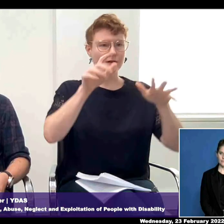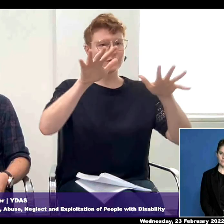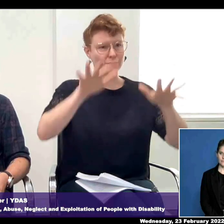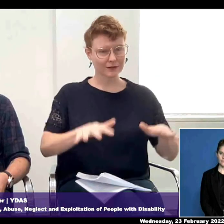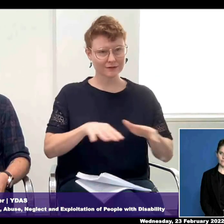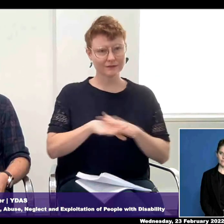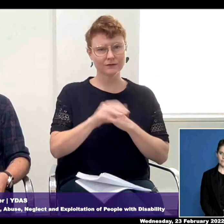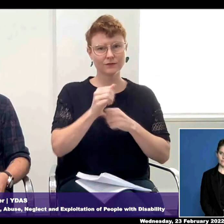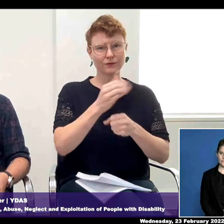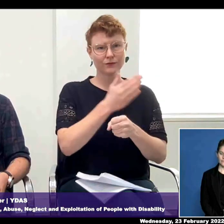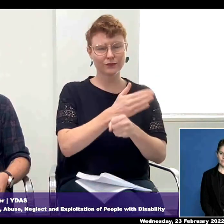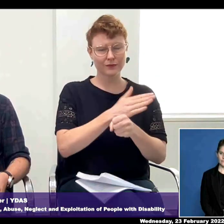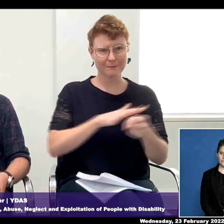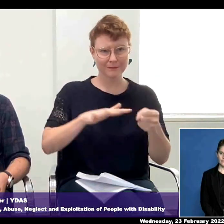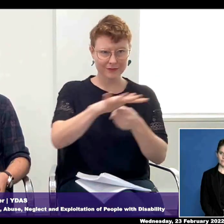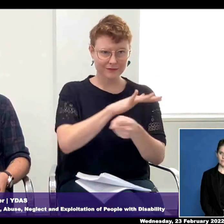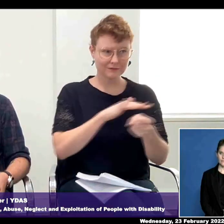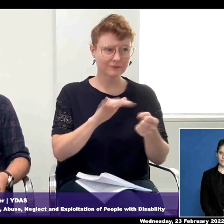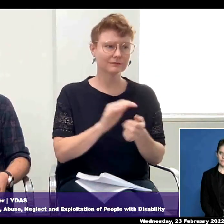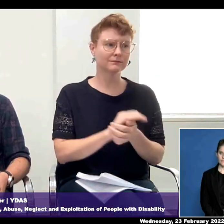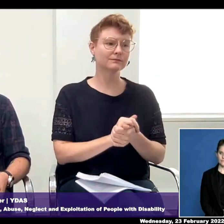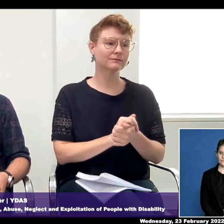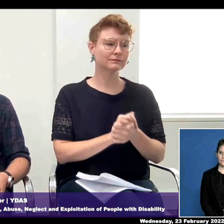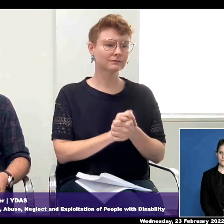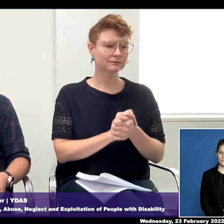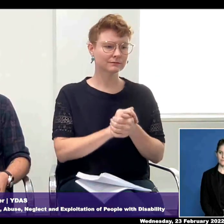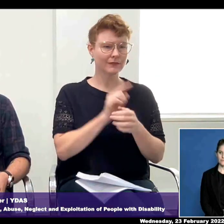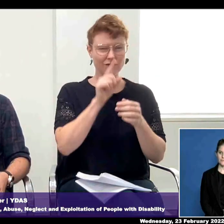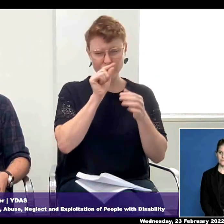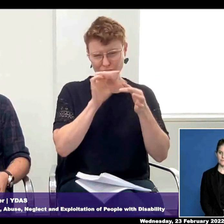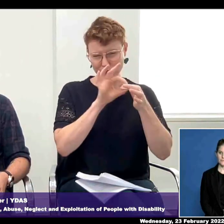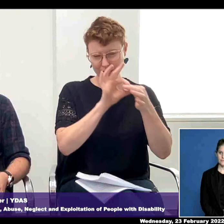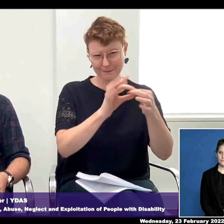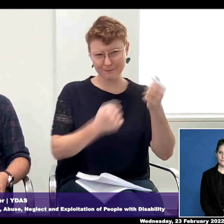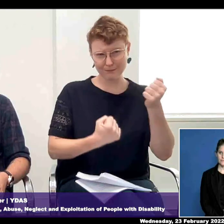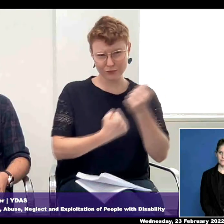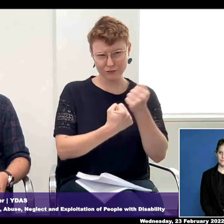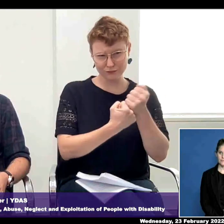identify issues. So the young person has not had an opportunity to settle into the workplace at